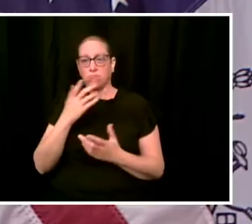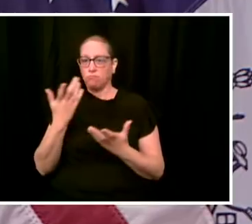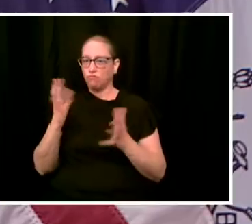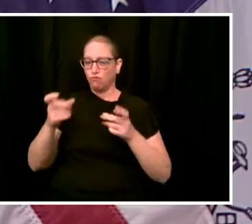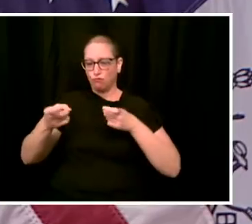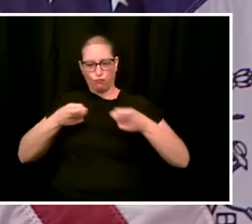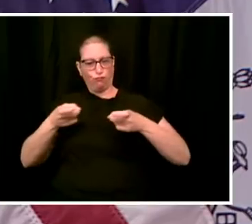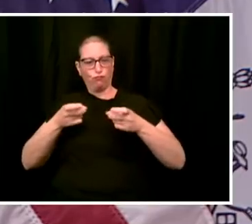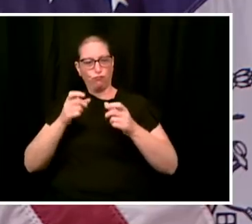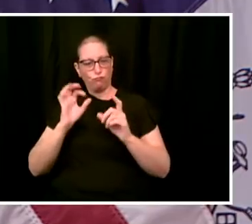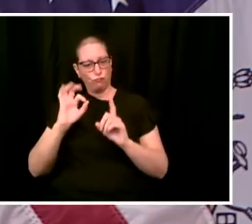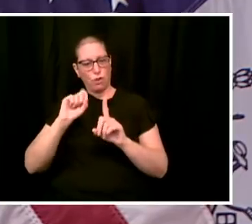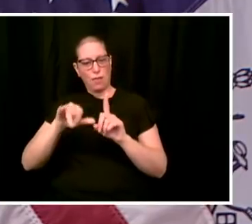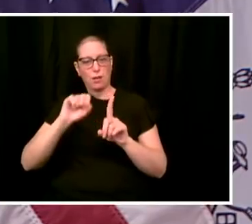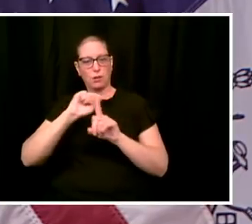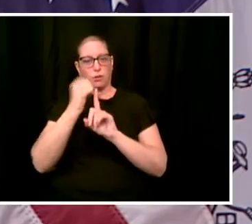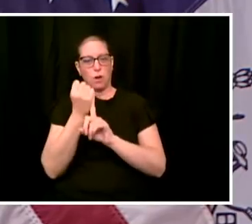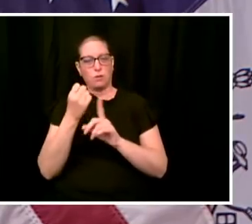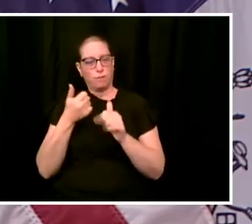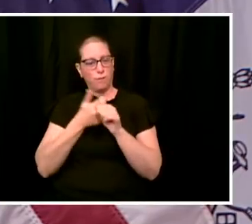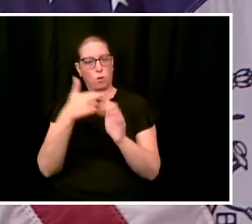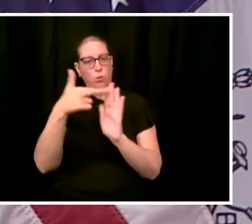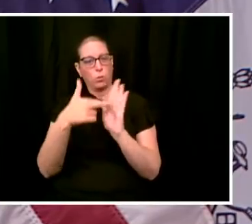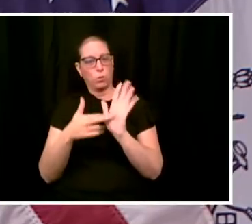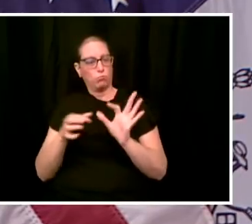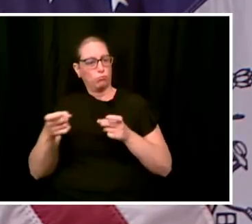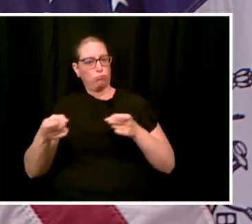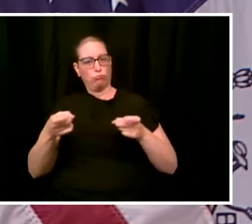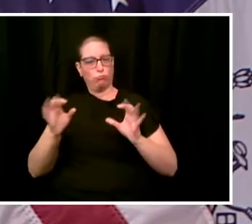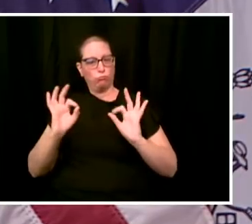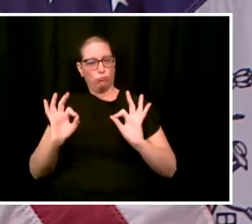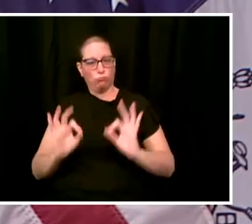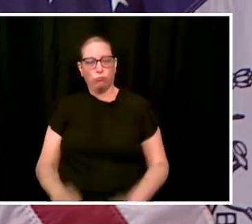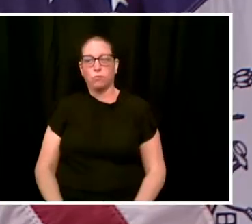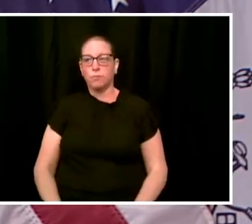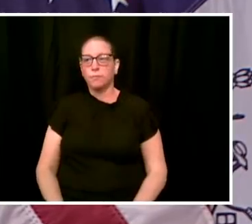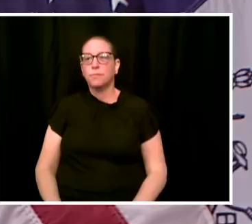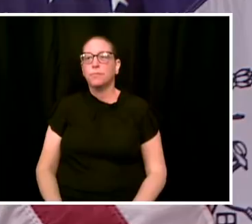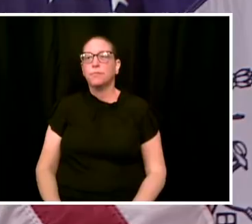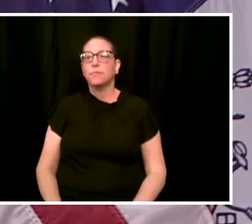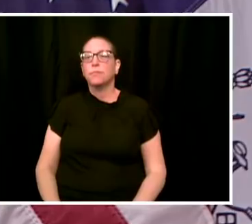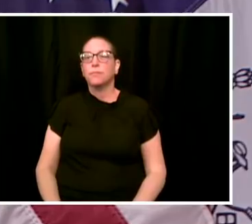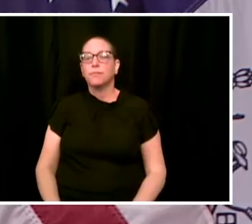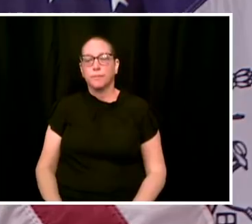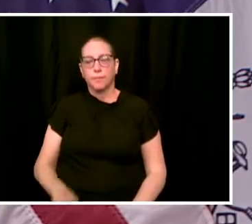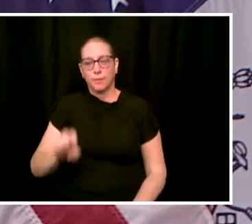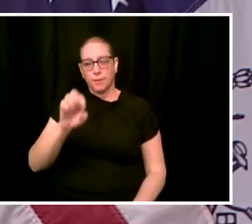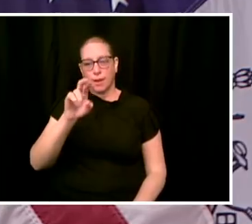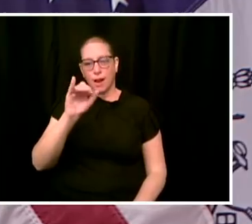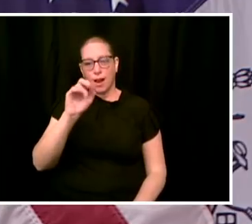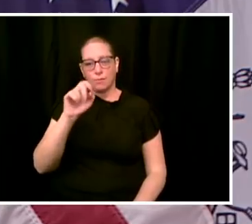CLEAR THAT THE NYPD HAS BEEN